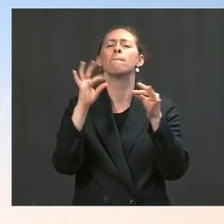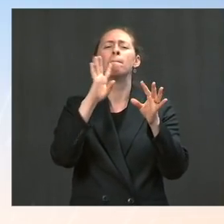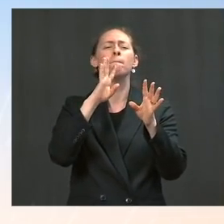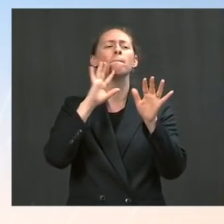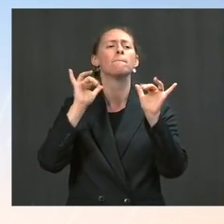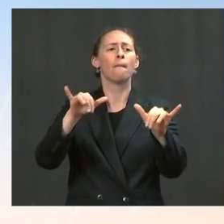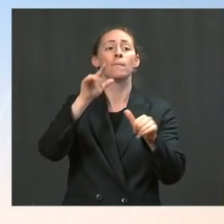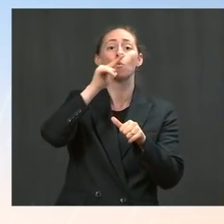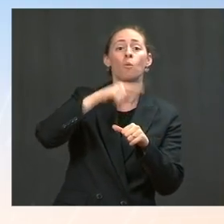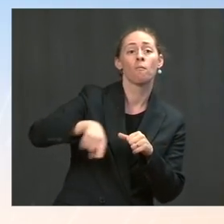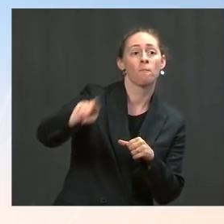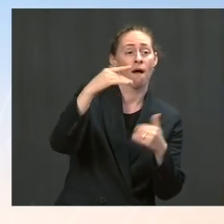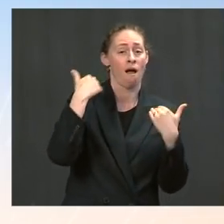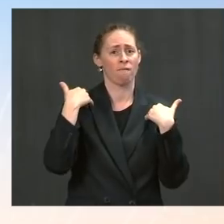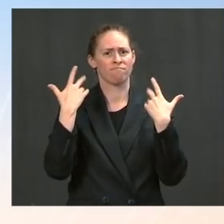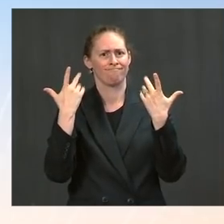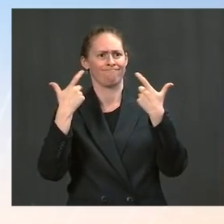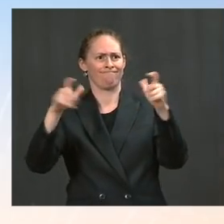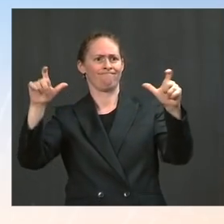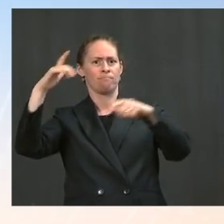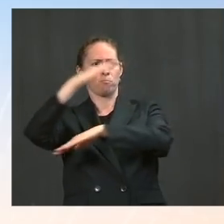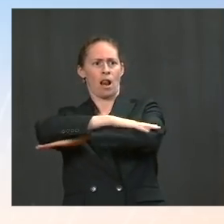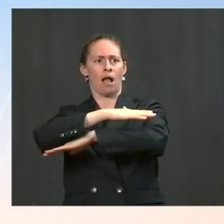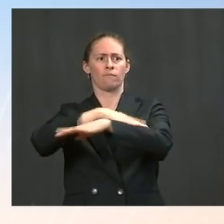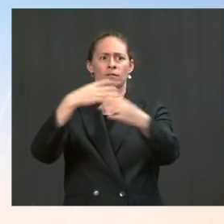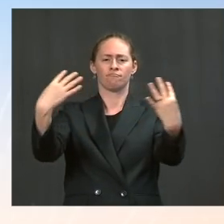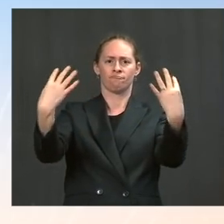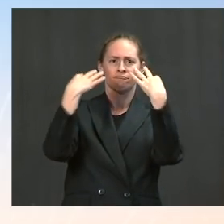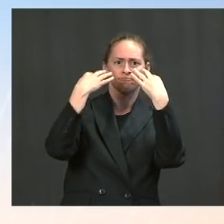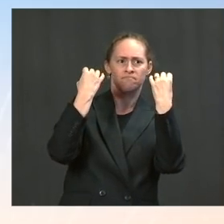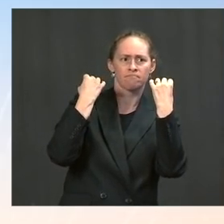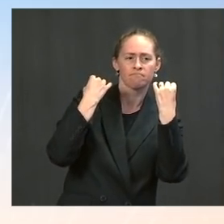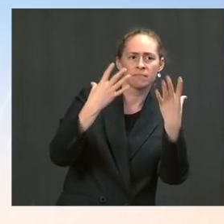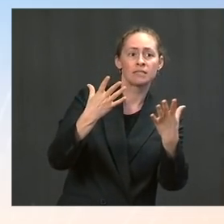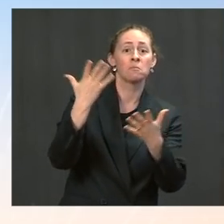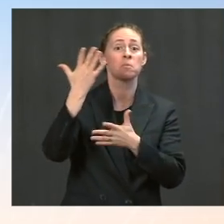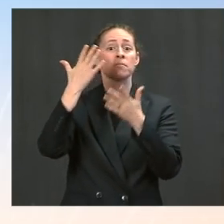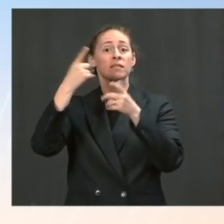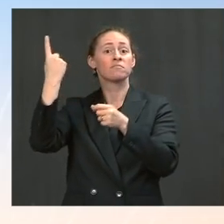whether that is an elected official or that is a person who is a civic leader: